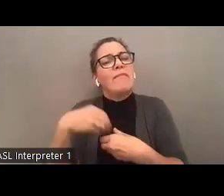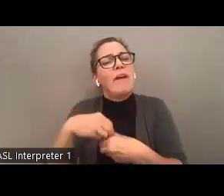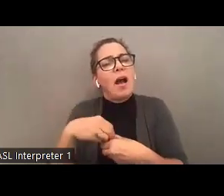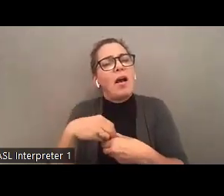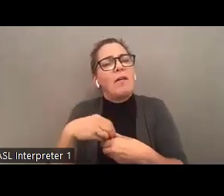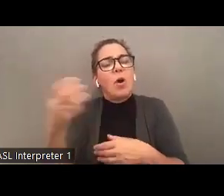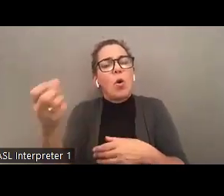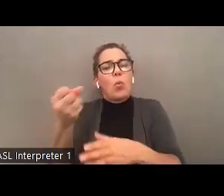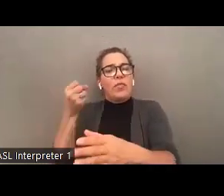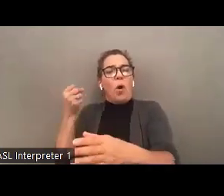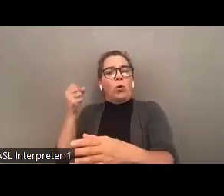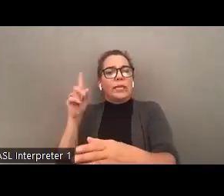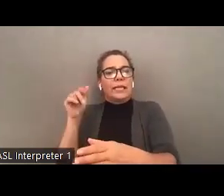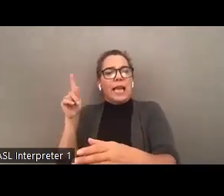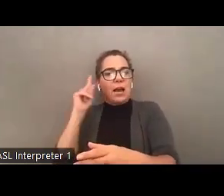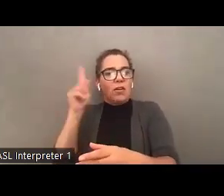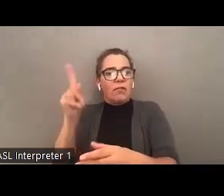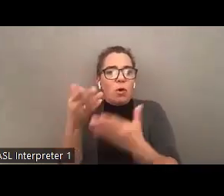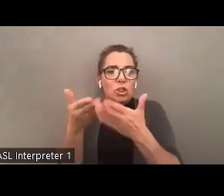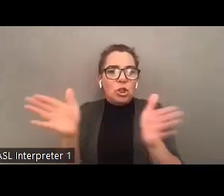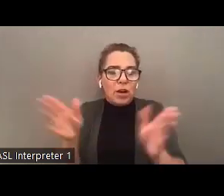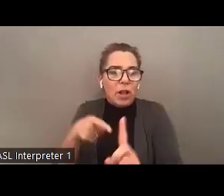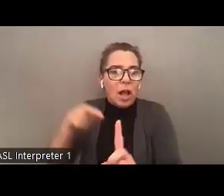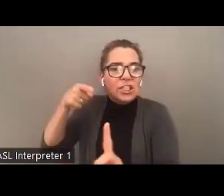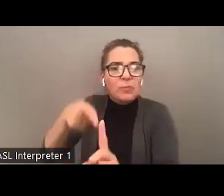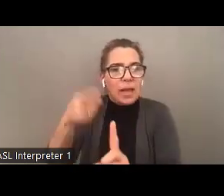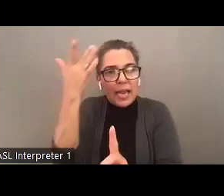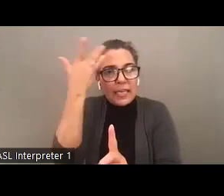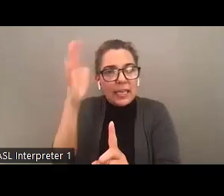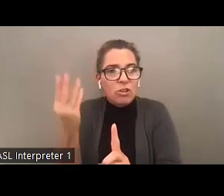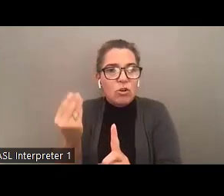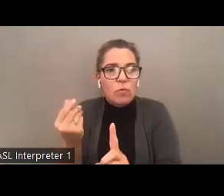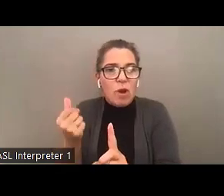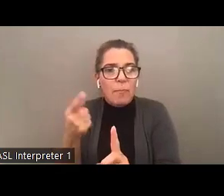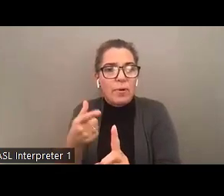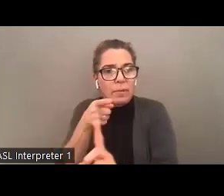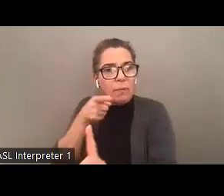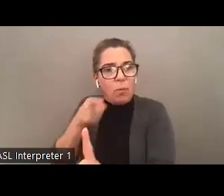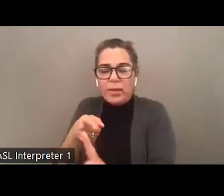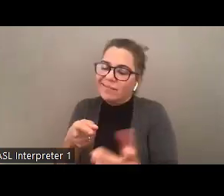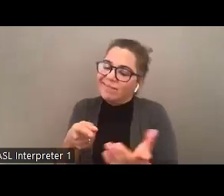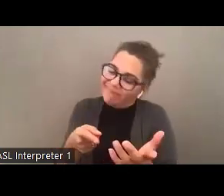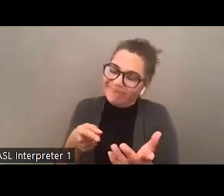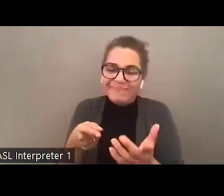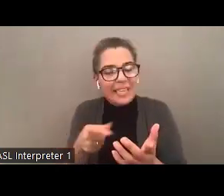for general unspecified intellectual property interests would generally not be consistent